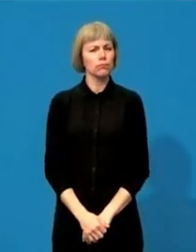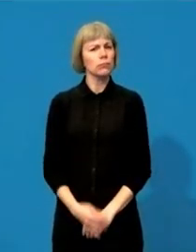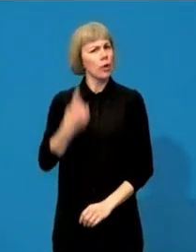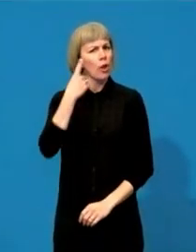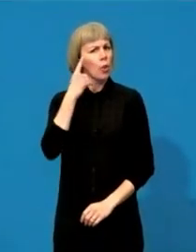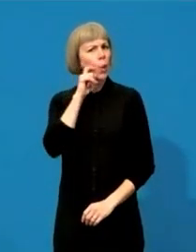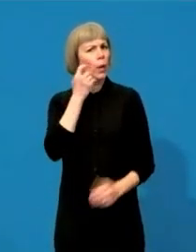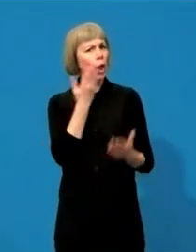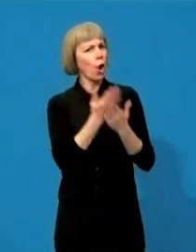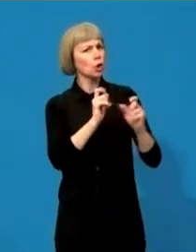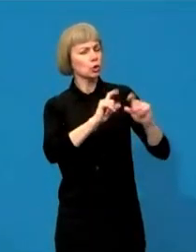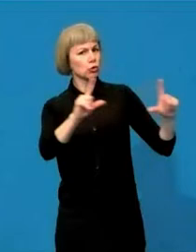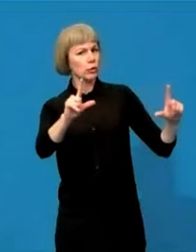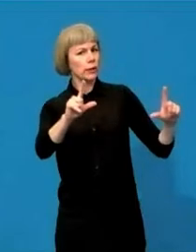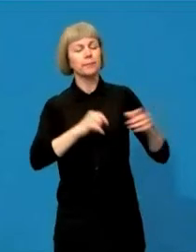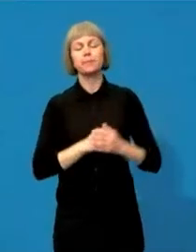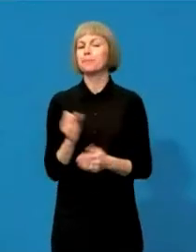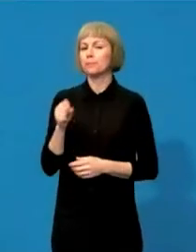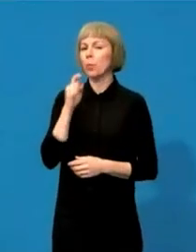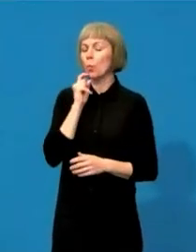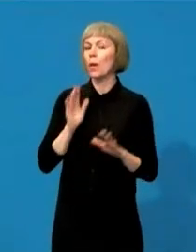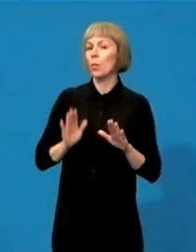All right. We will just give it a moment to bring up the picture.